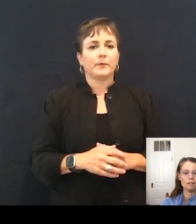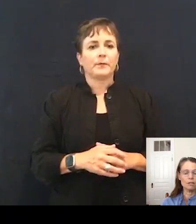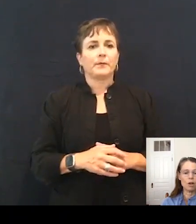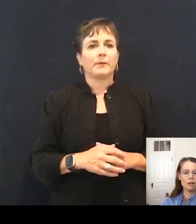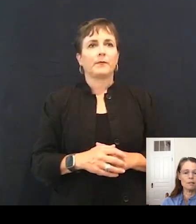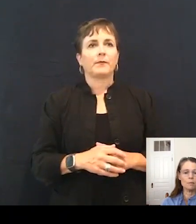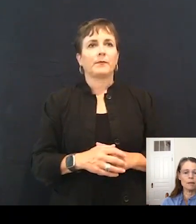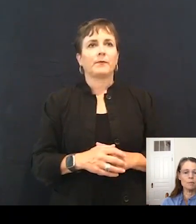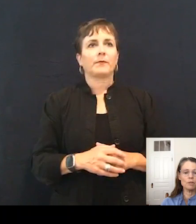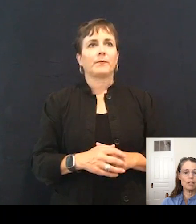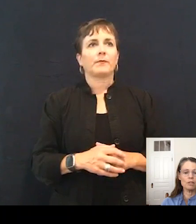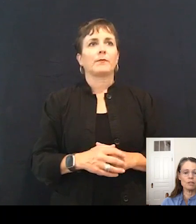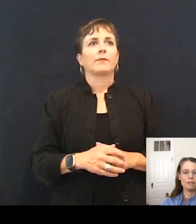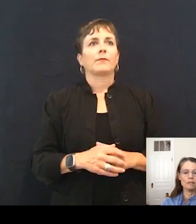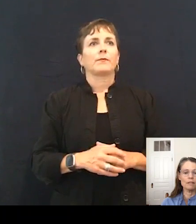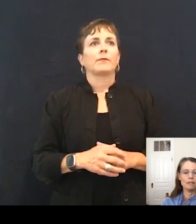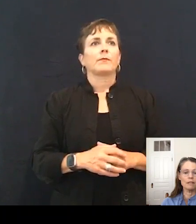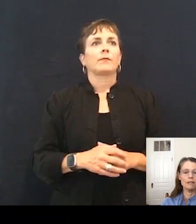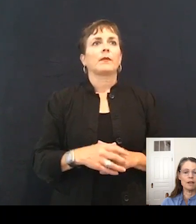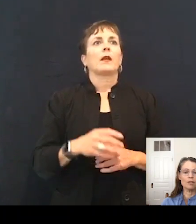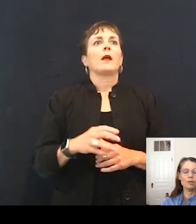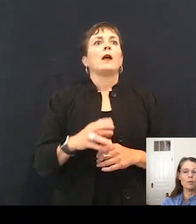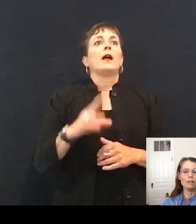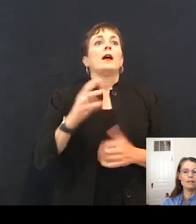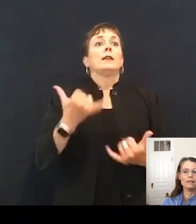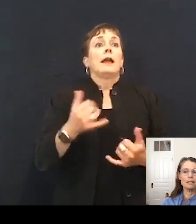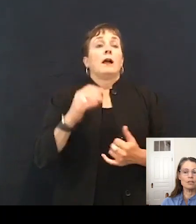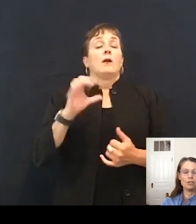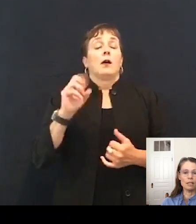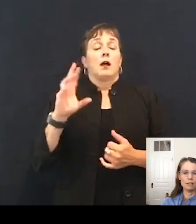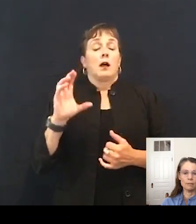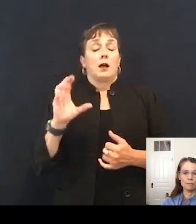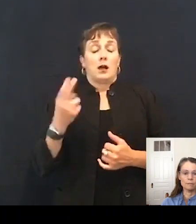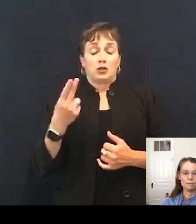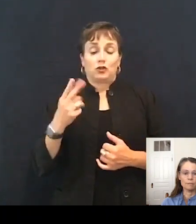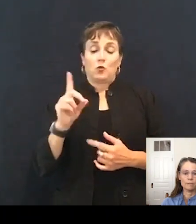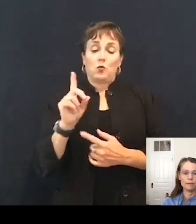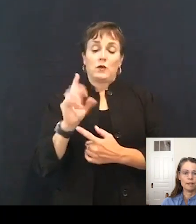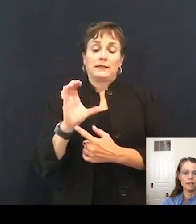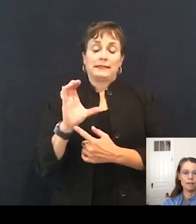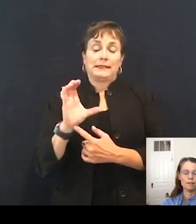is caused by mutations in the USH1C gene.